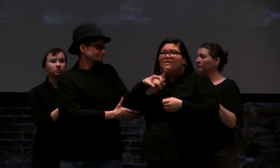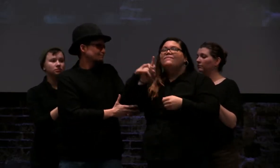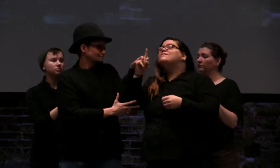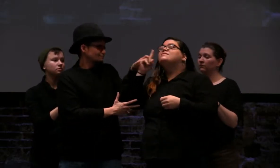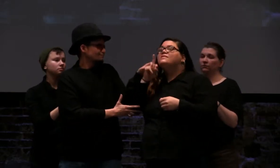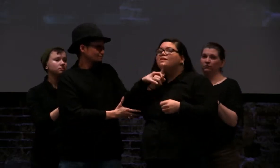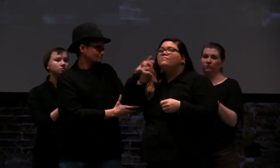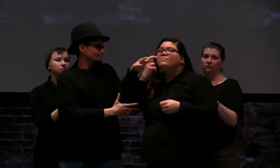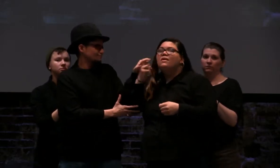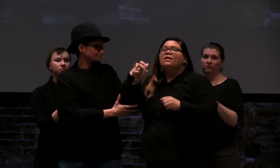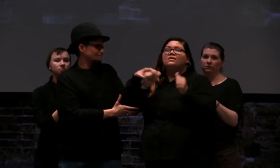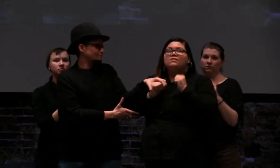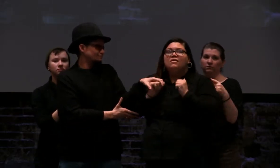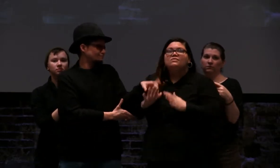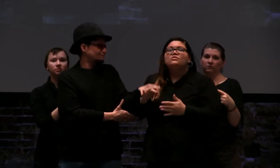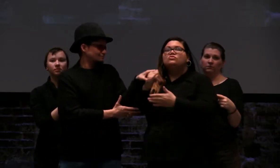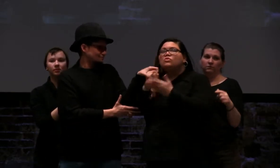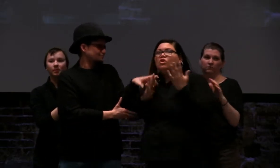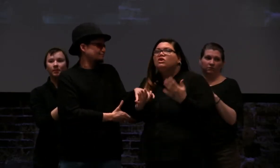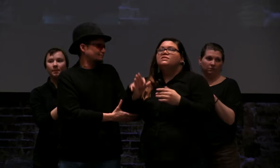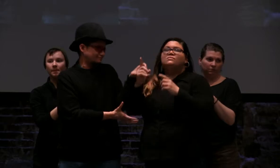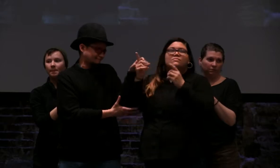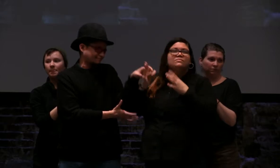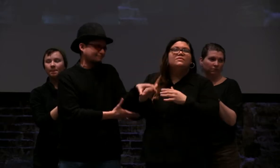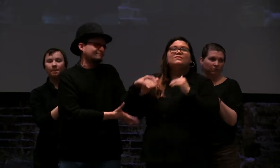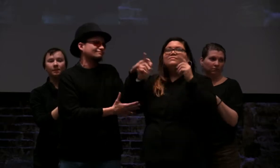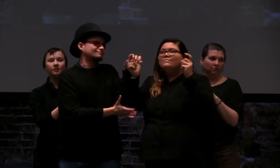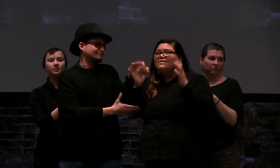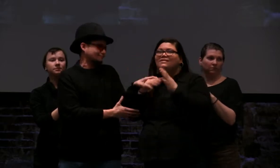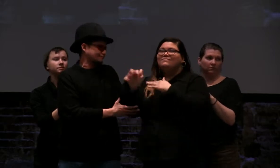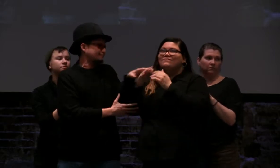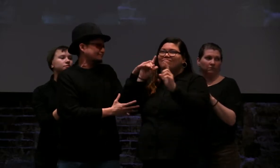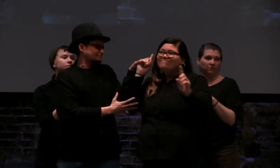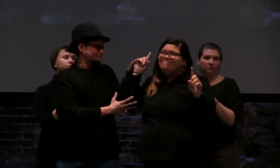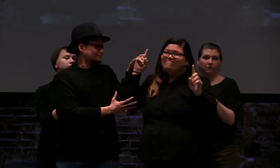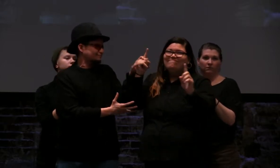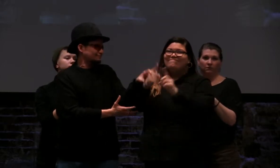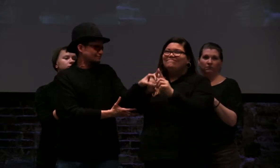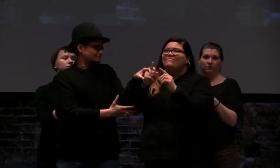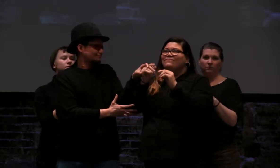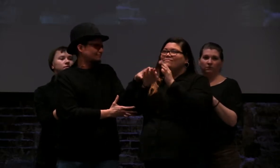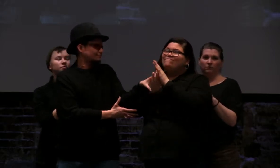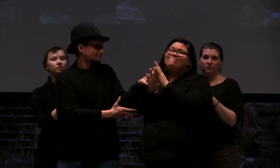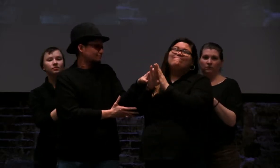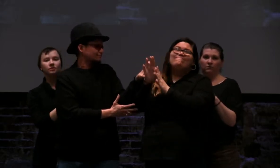So look to us specifically for specific resources. There are deaf-blind actors,